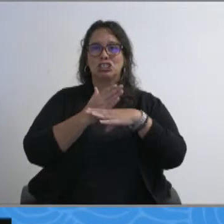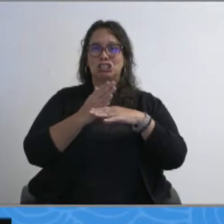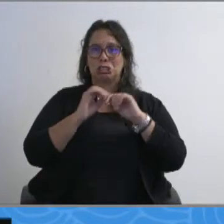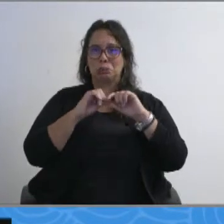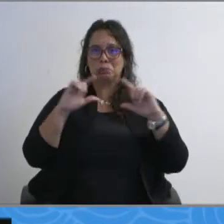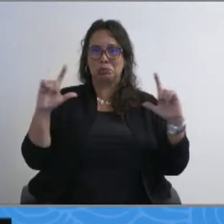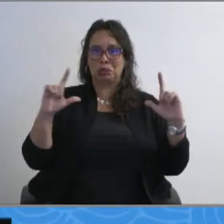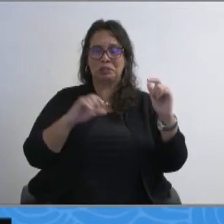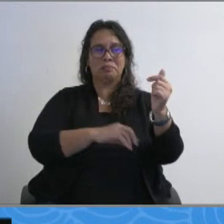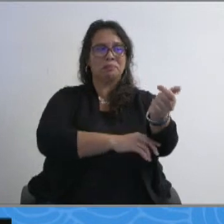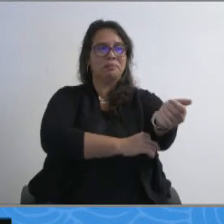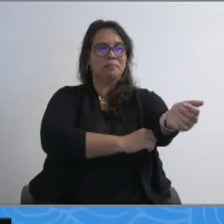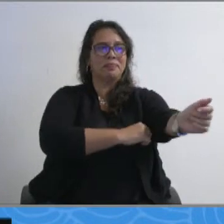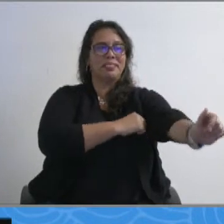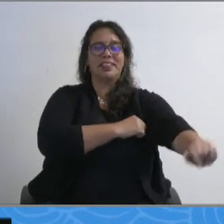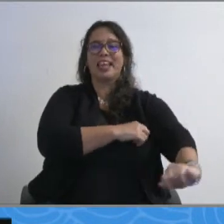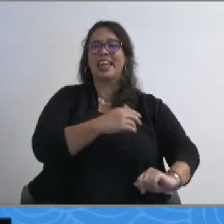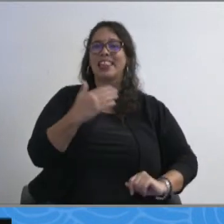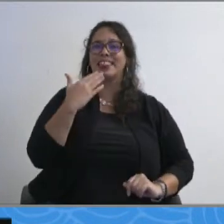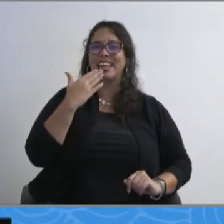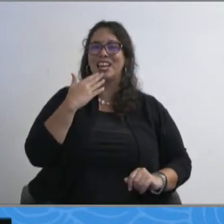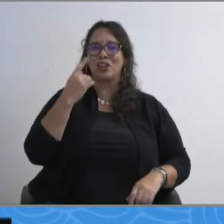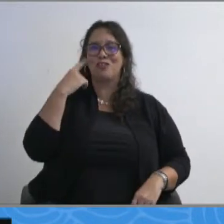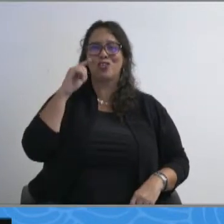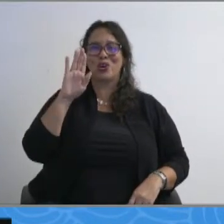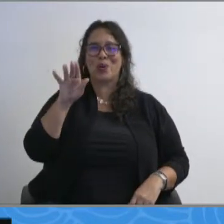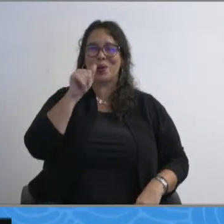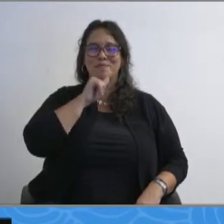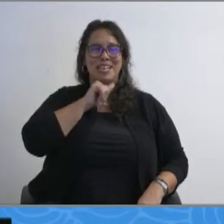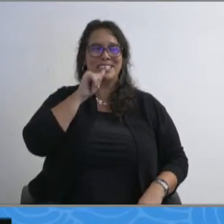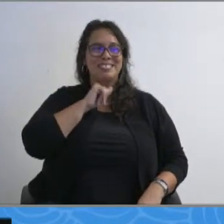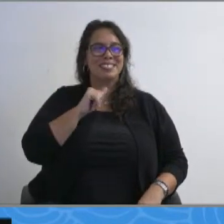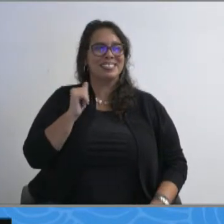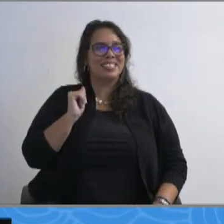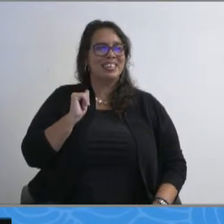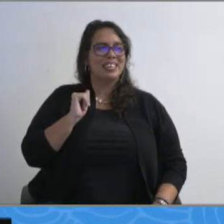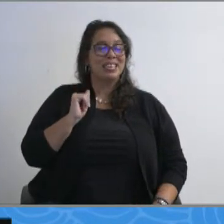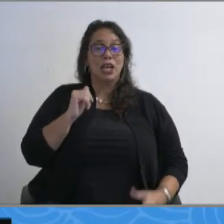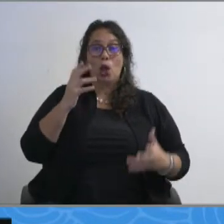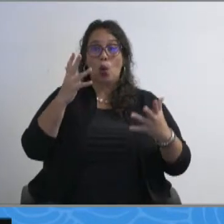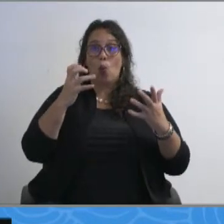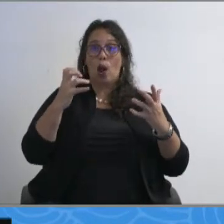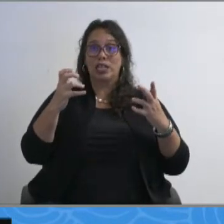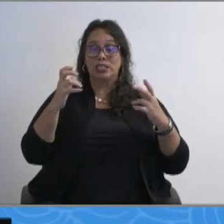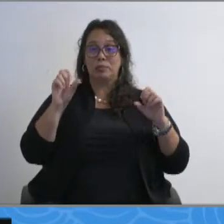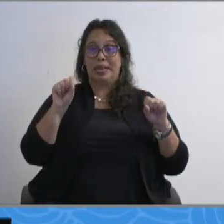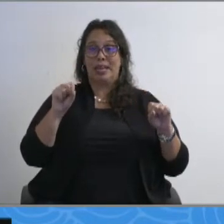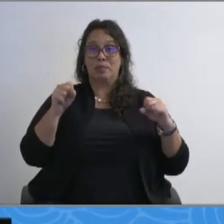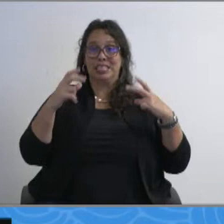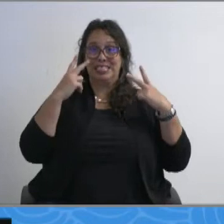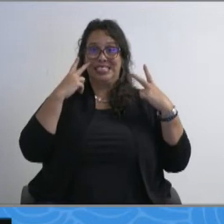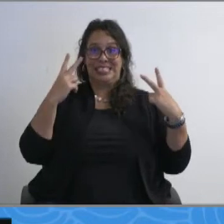Thank you for your patience. I did want you to go ahead and be able to see this a little bit larger.